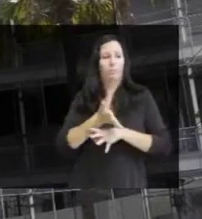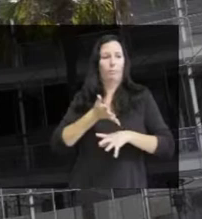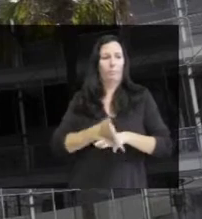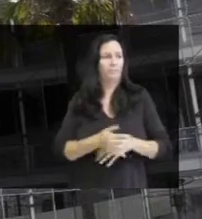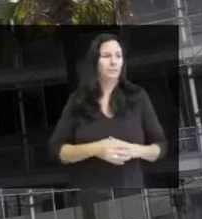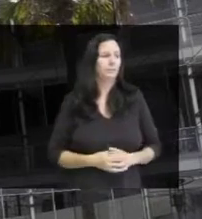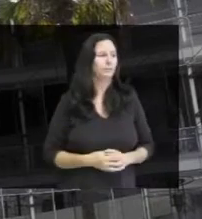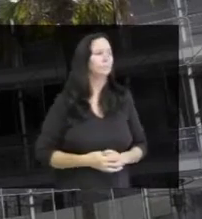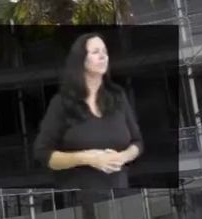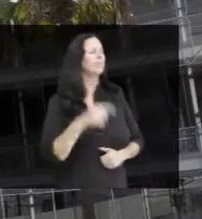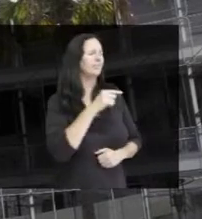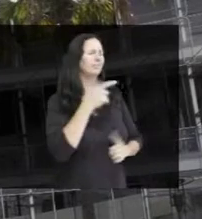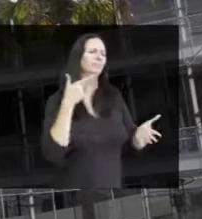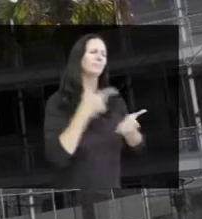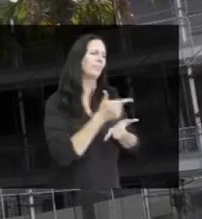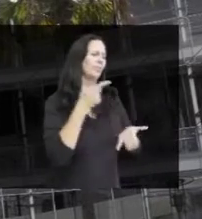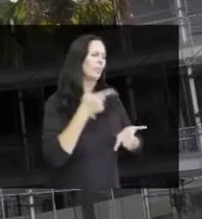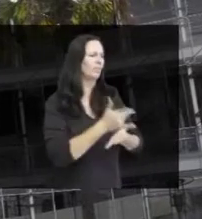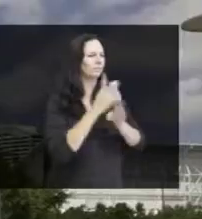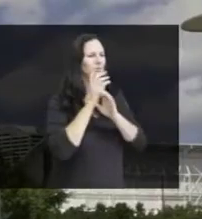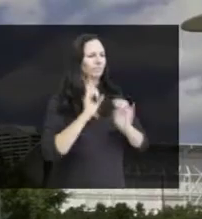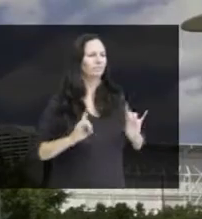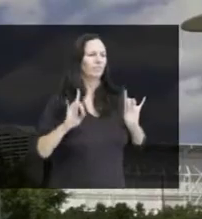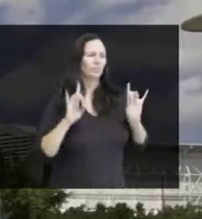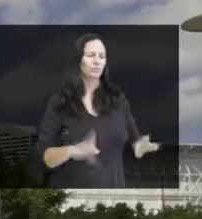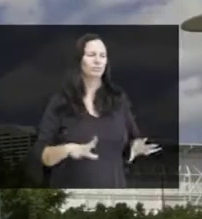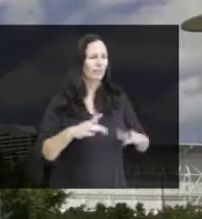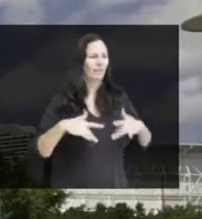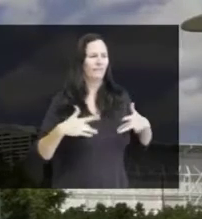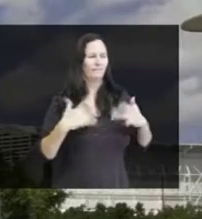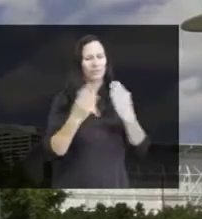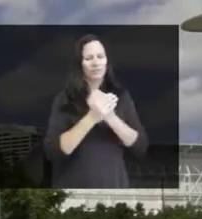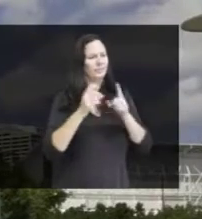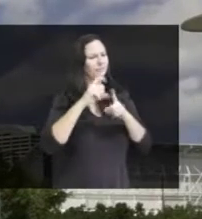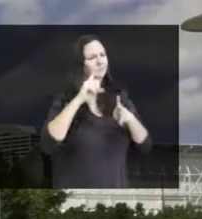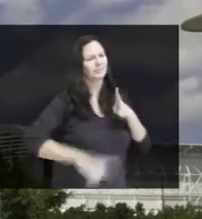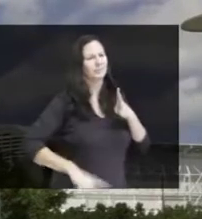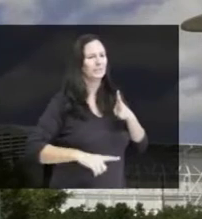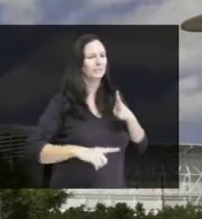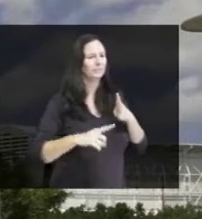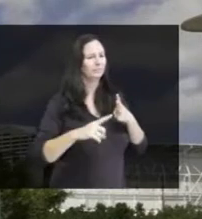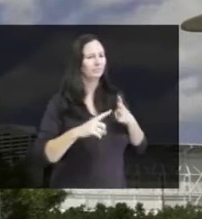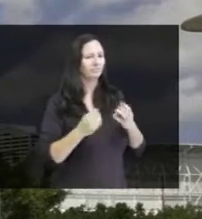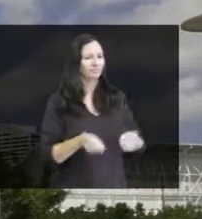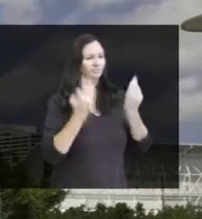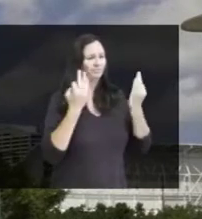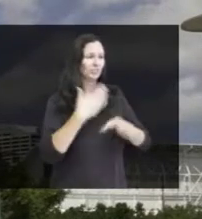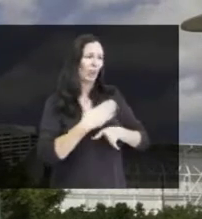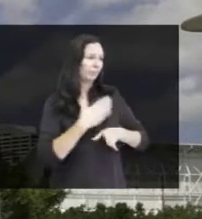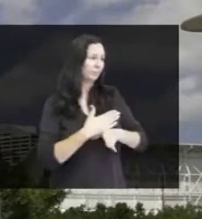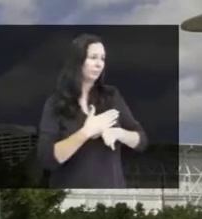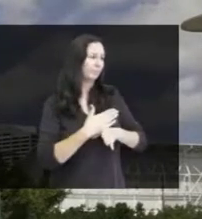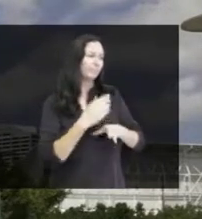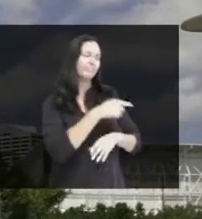with one of Australia's largest construction companies. After my accident, the main thing that I was worried about